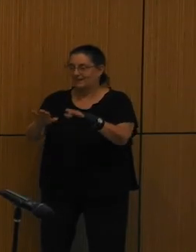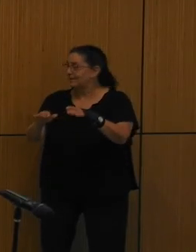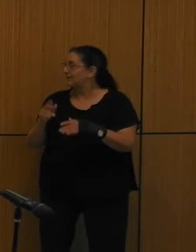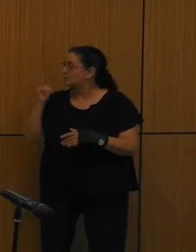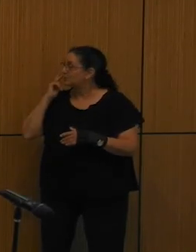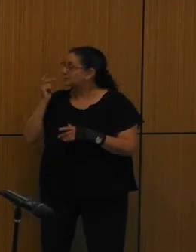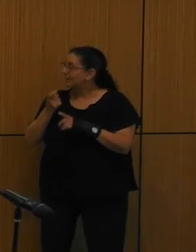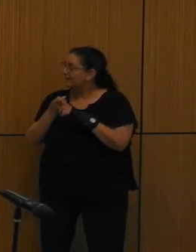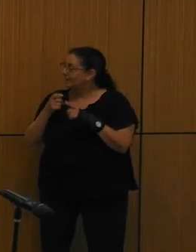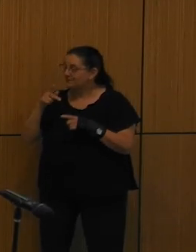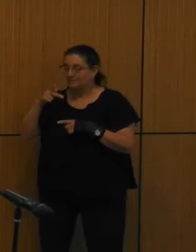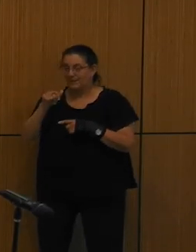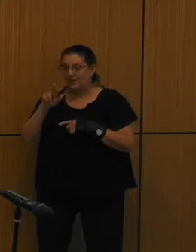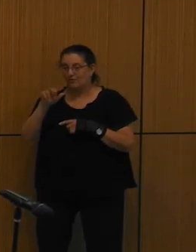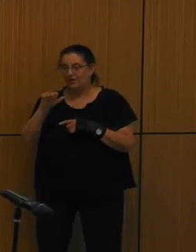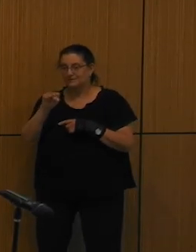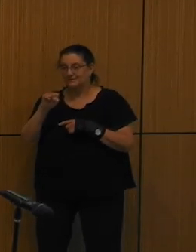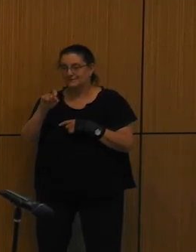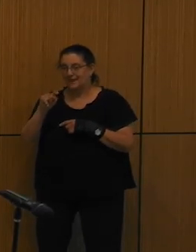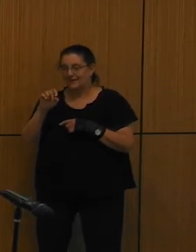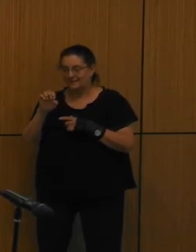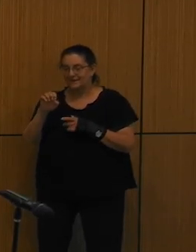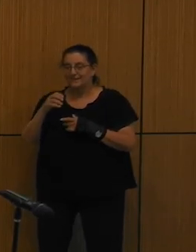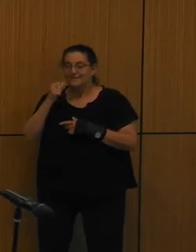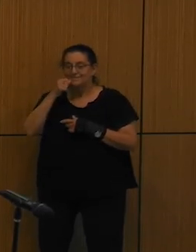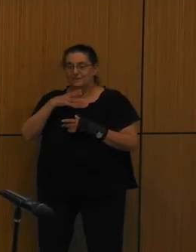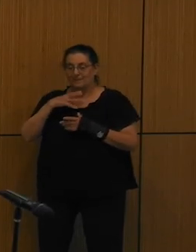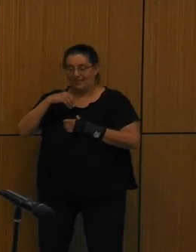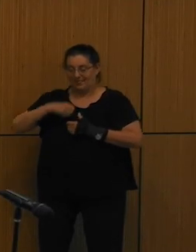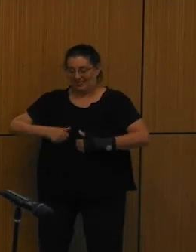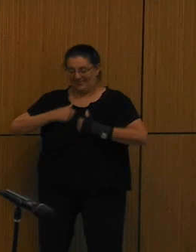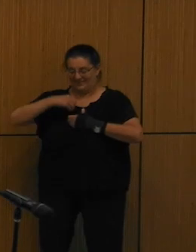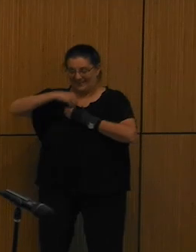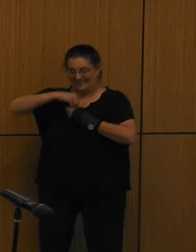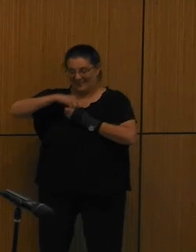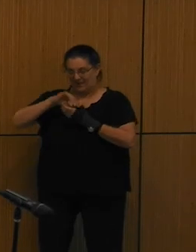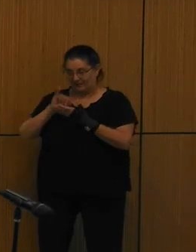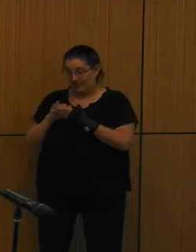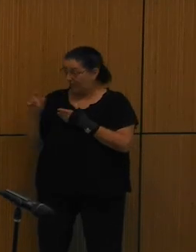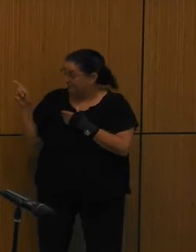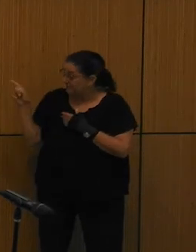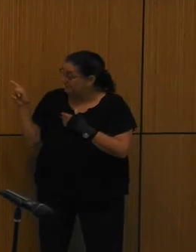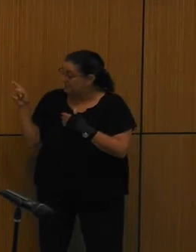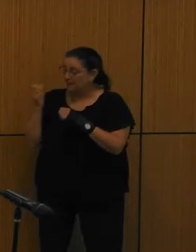There's the parasite female living inside of it produces these larvae, these